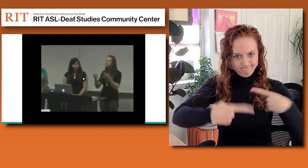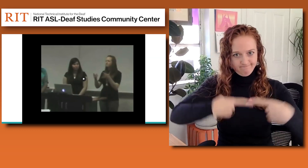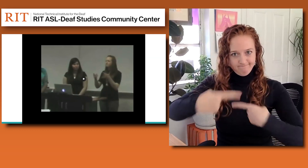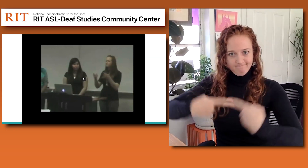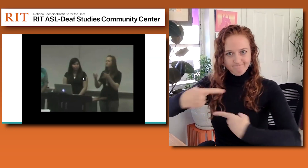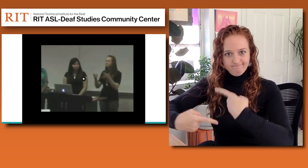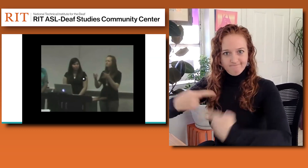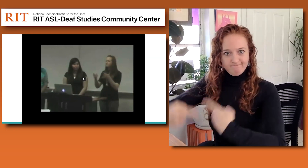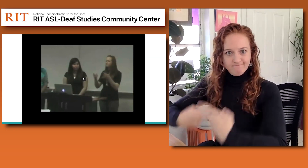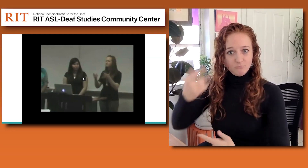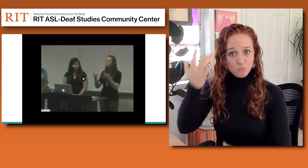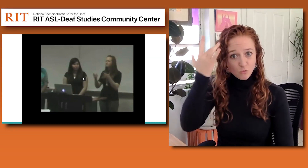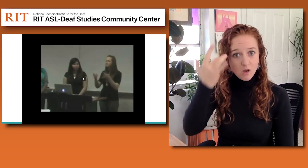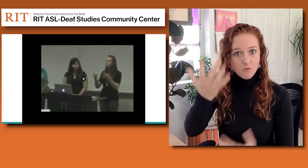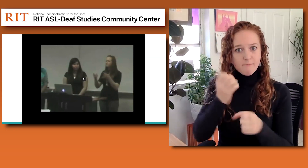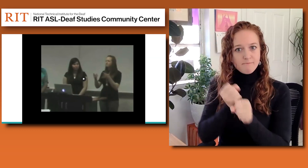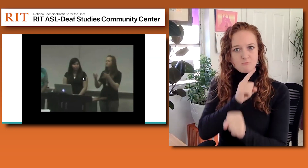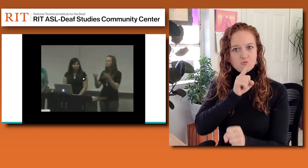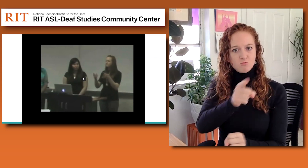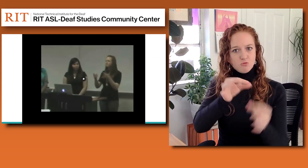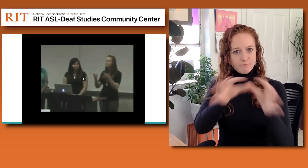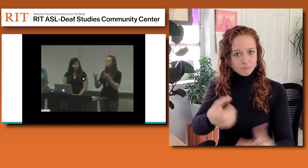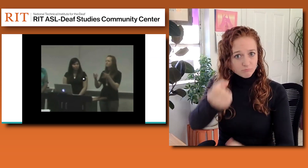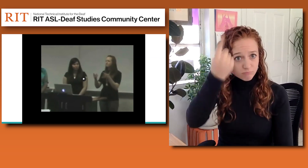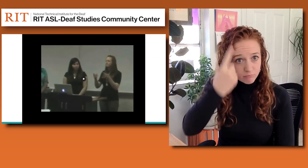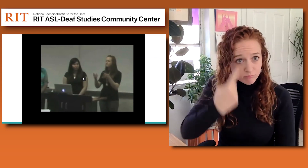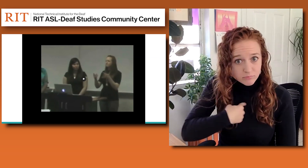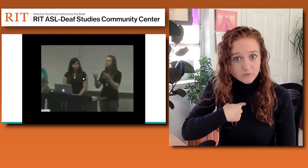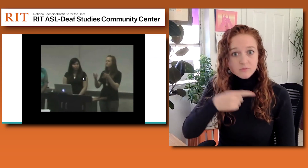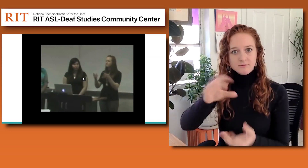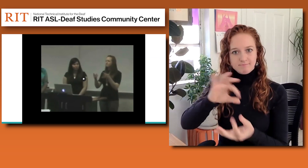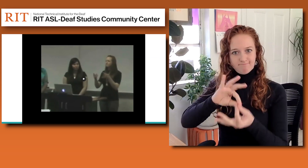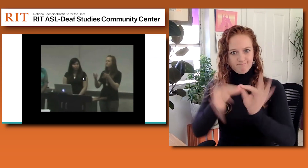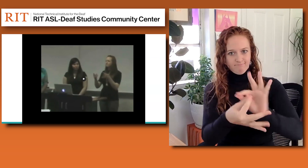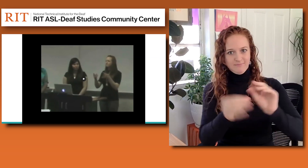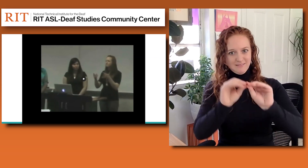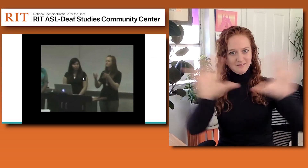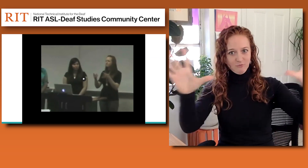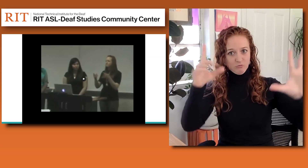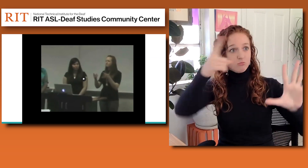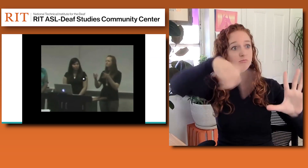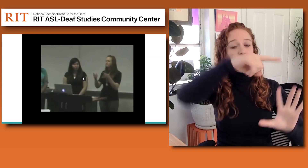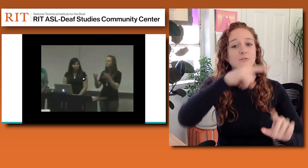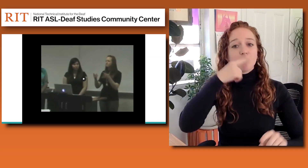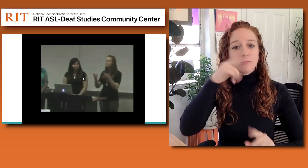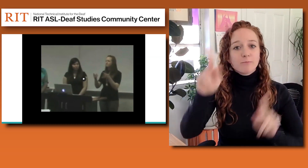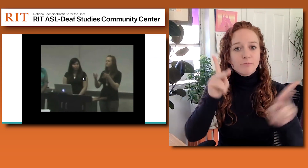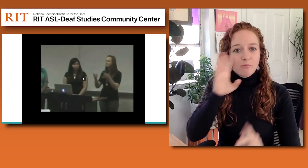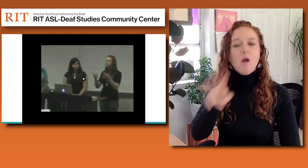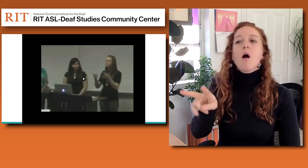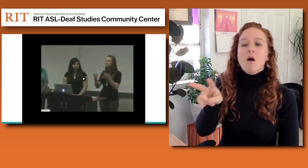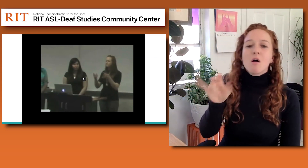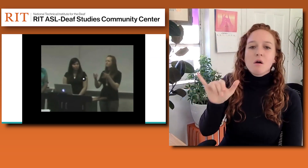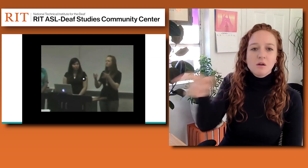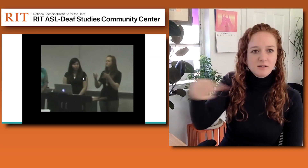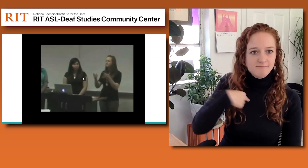and then I would follow that script word for word to make sure that the interpreter understood me, to make sure the interpretation was clear